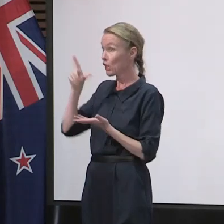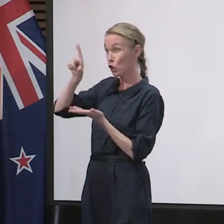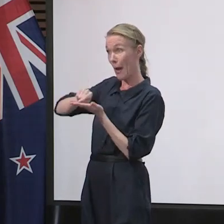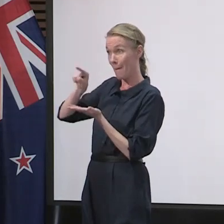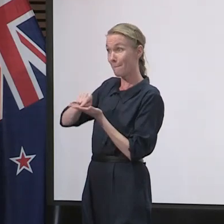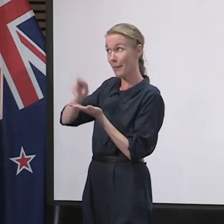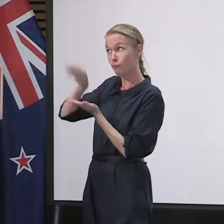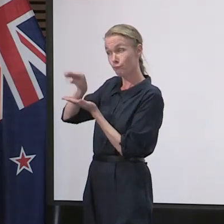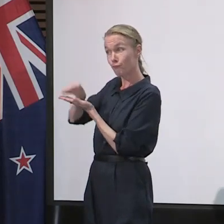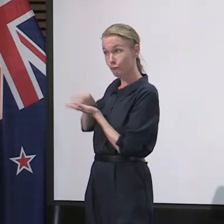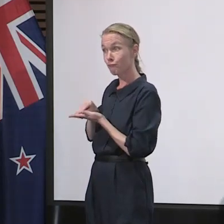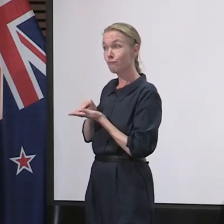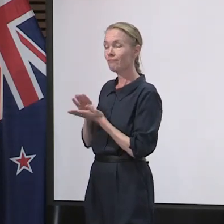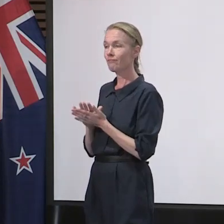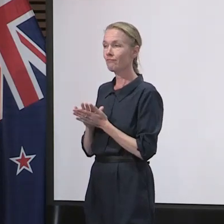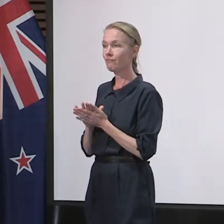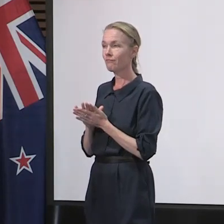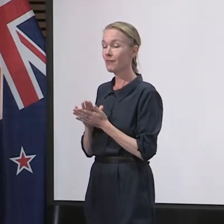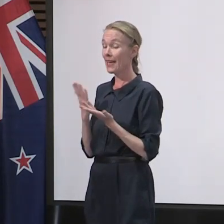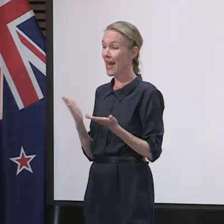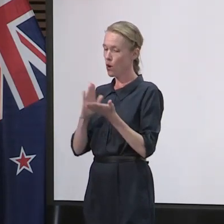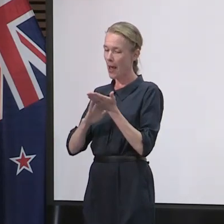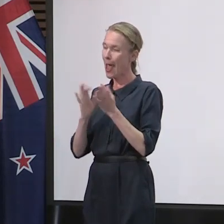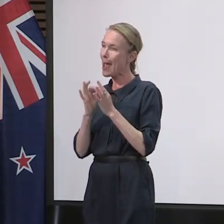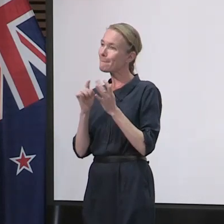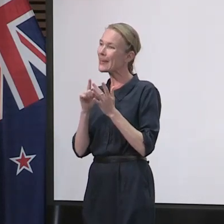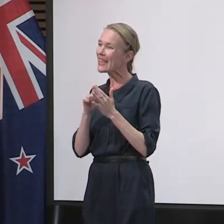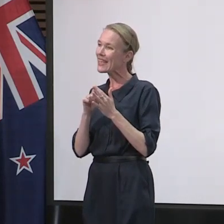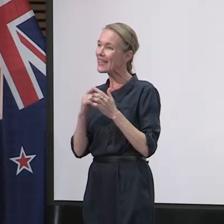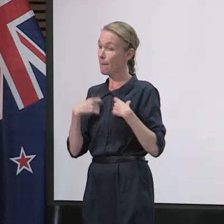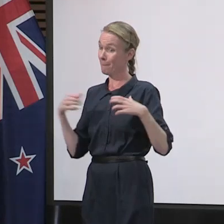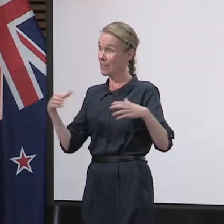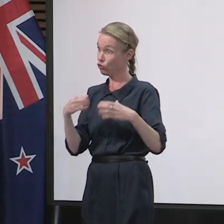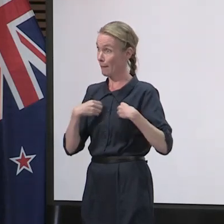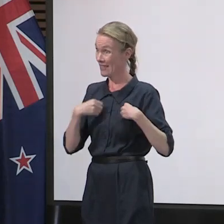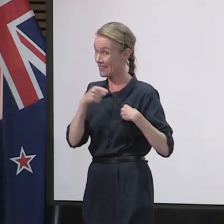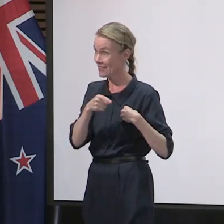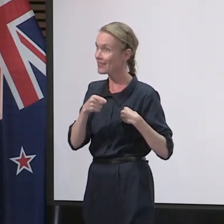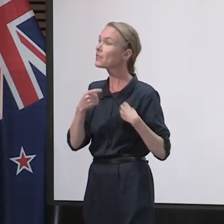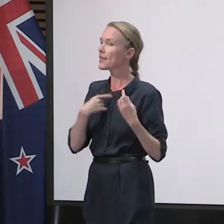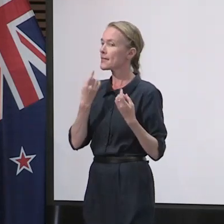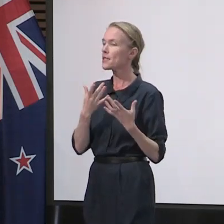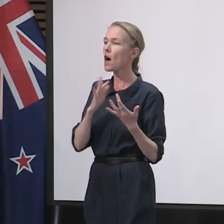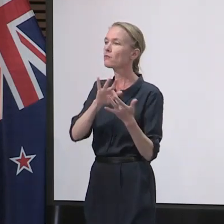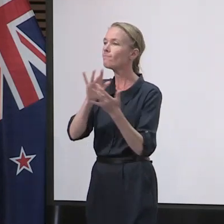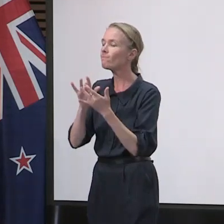been interest in the app already, over 92,000 people have registered. The Ministry